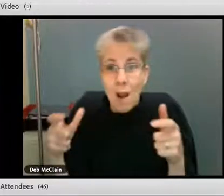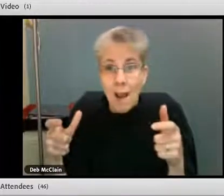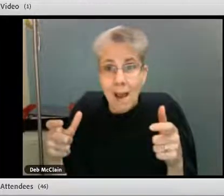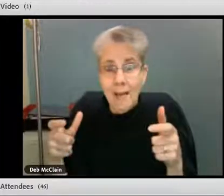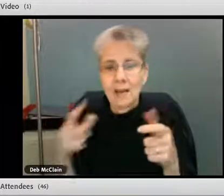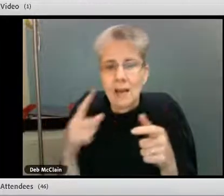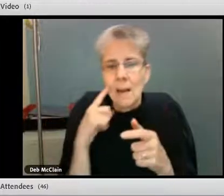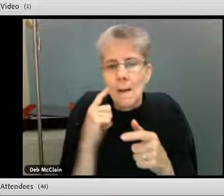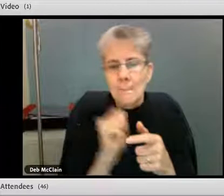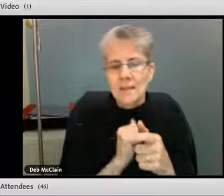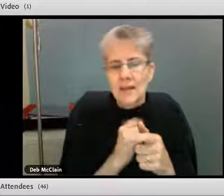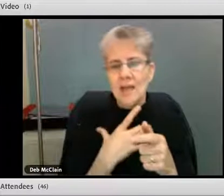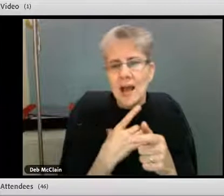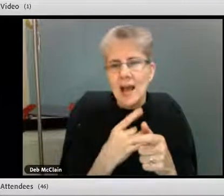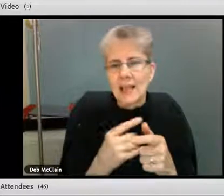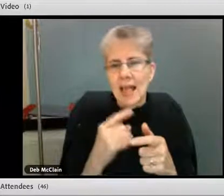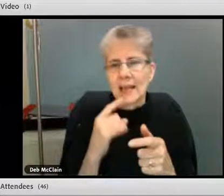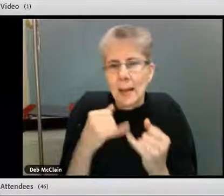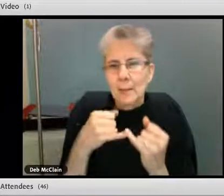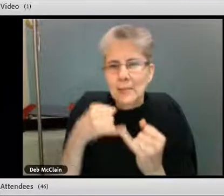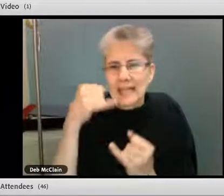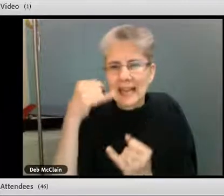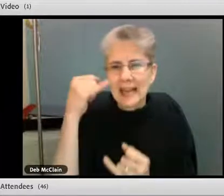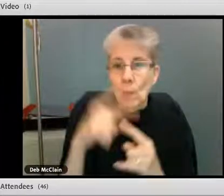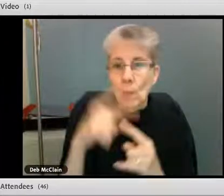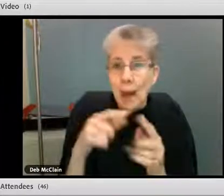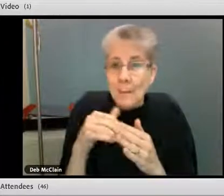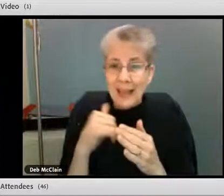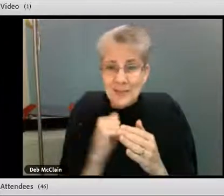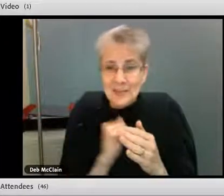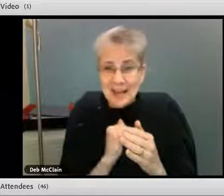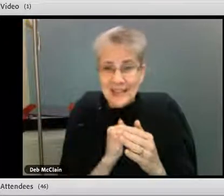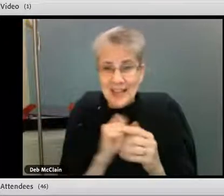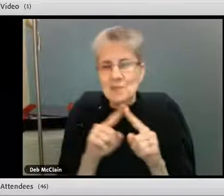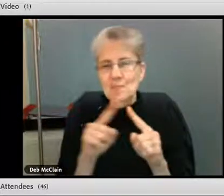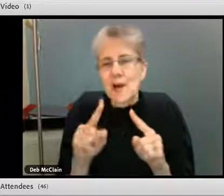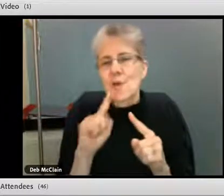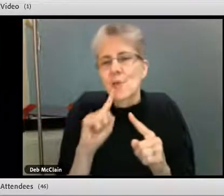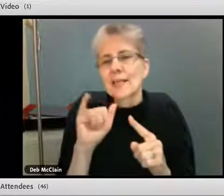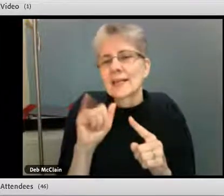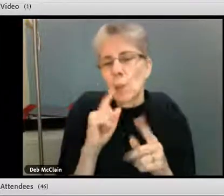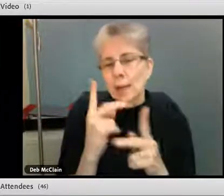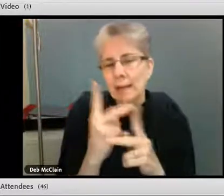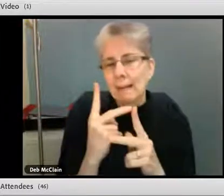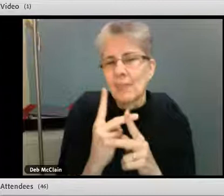when I'm in them. Realistically, you want to keep things in a human perspective.